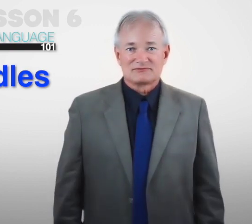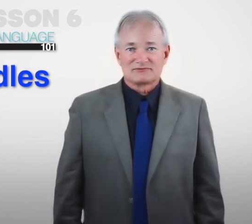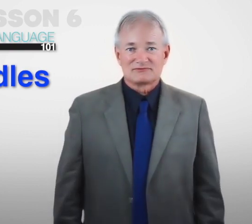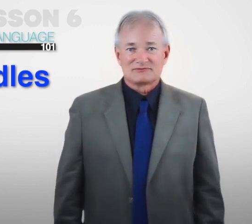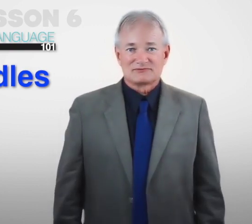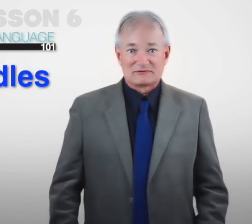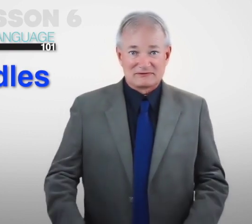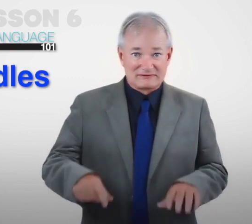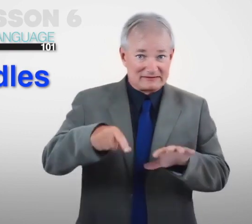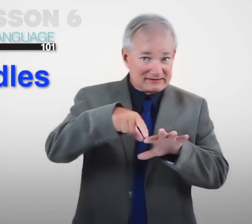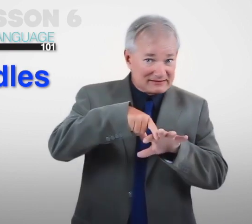Sandals.